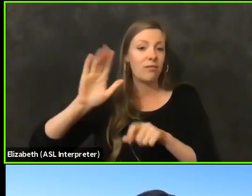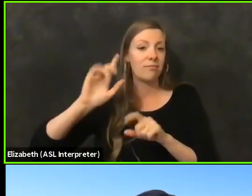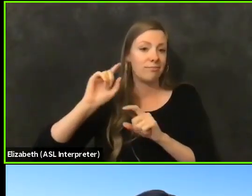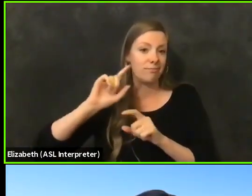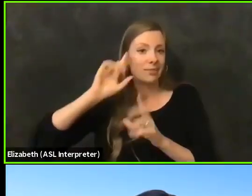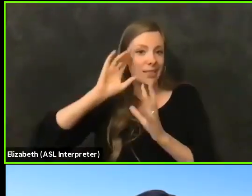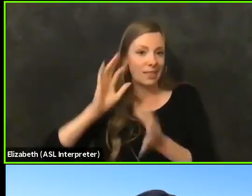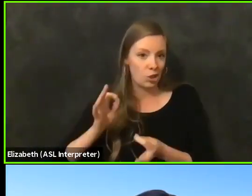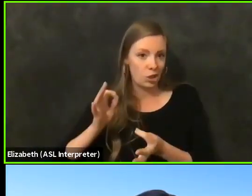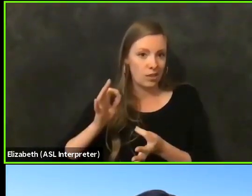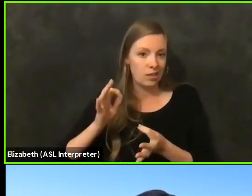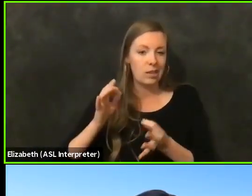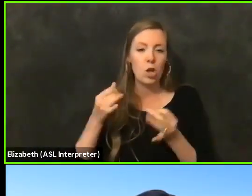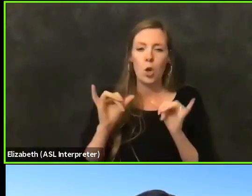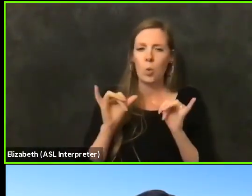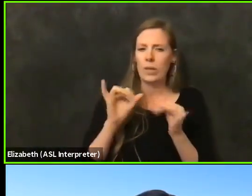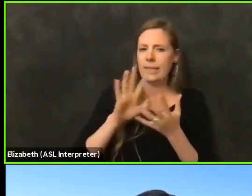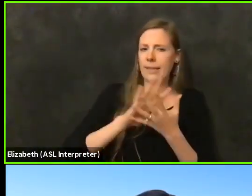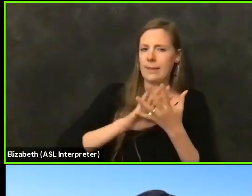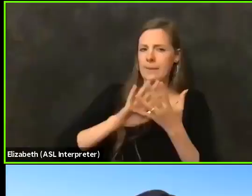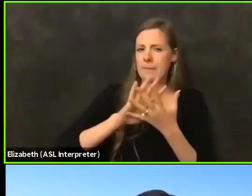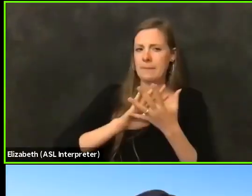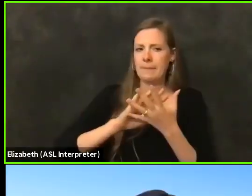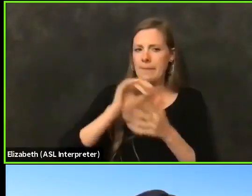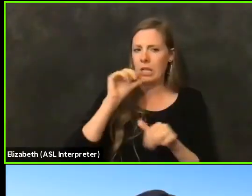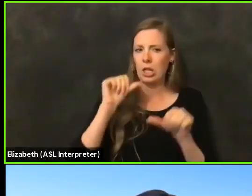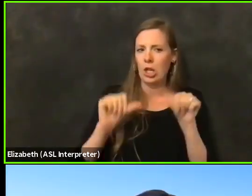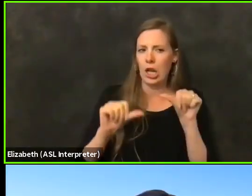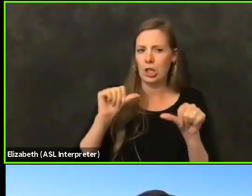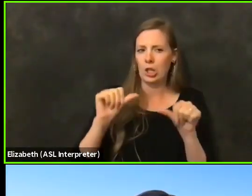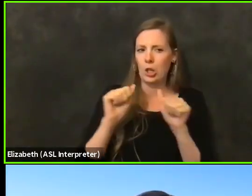Still a little unclear with Blue Shield as they is,